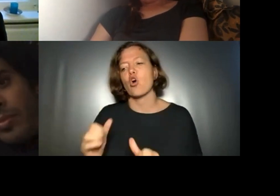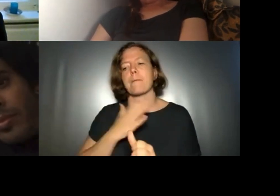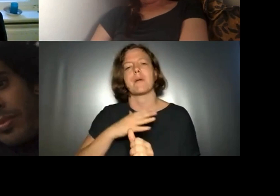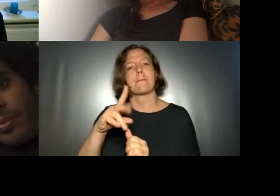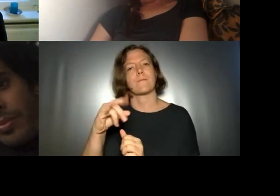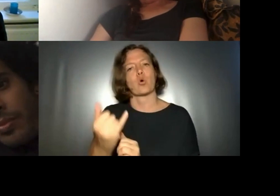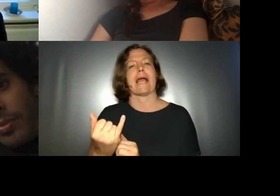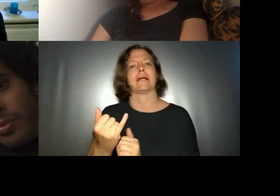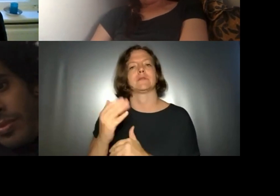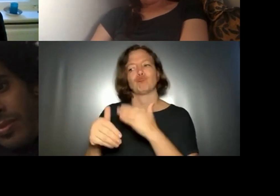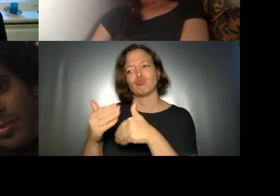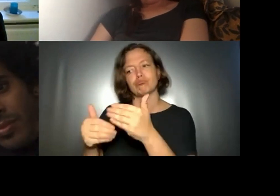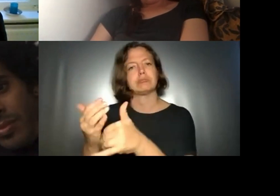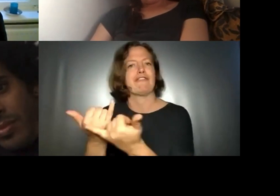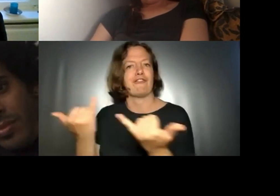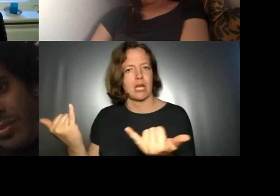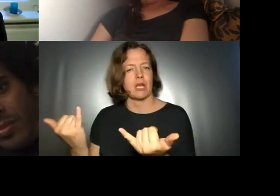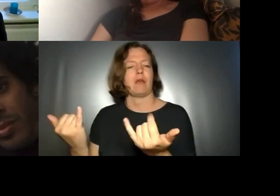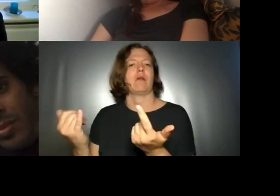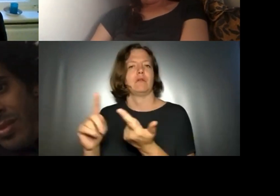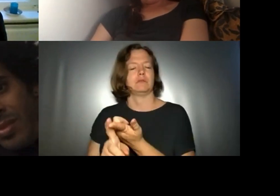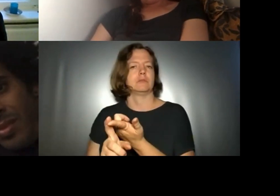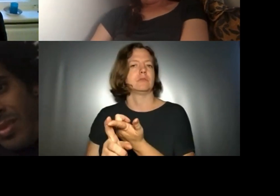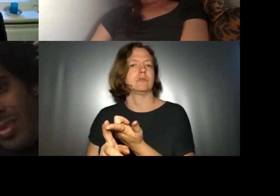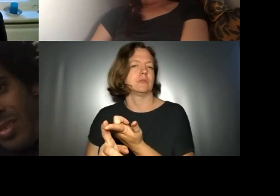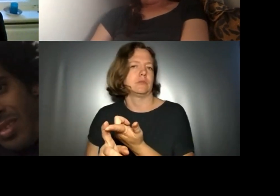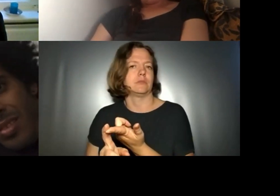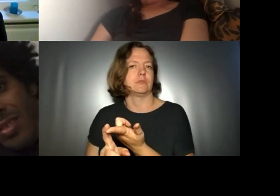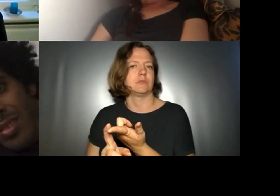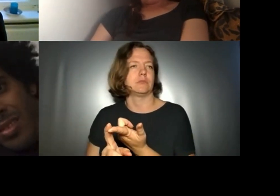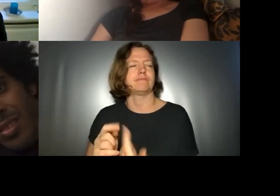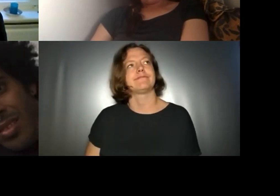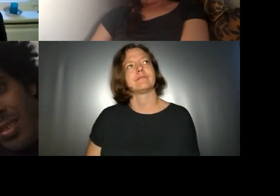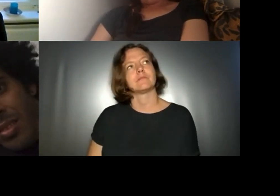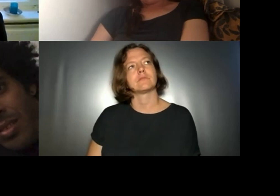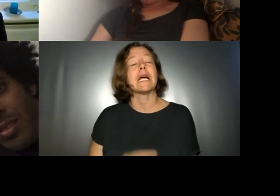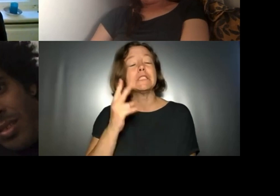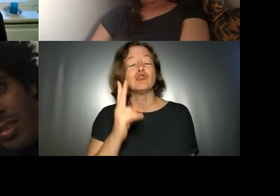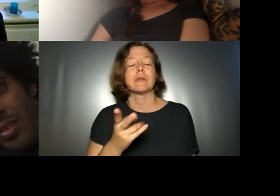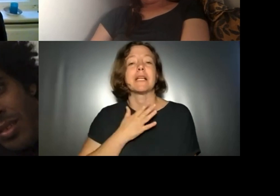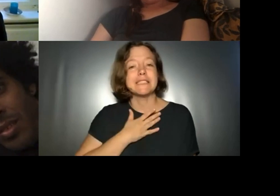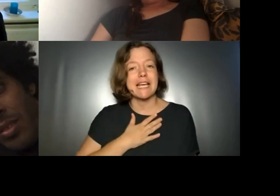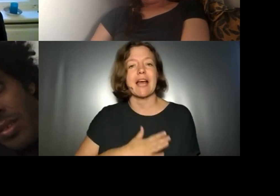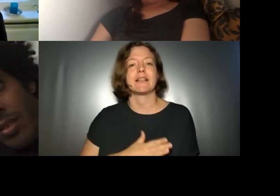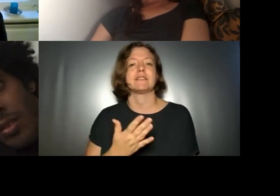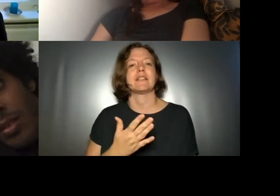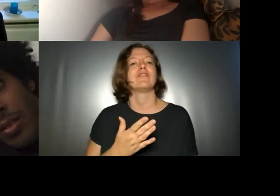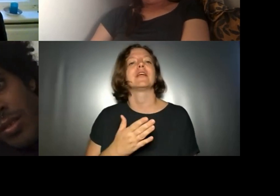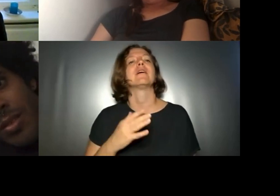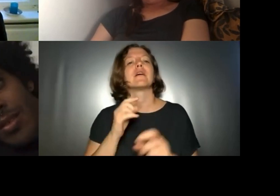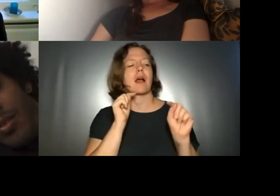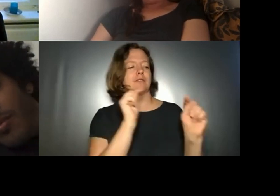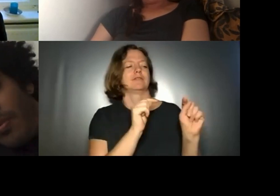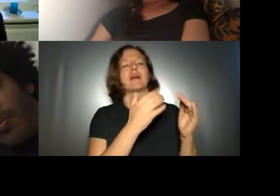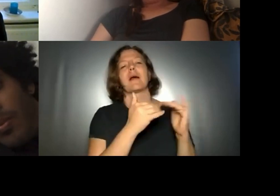So I also just feel like, you know, as much as I love talking about crip utopias and community building